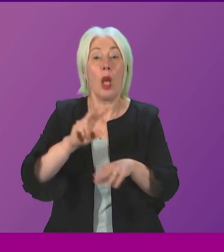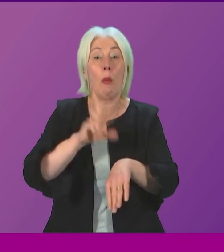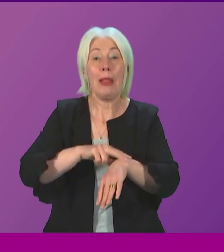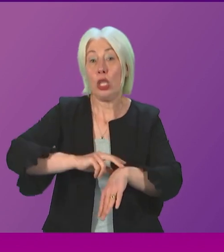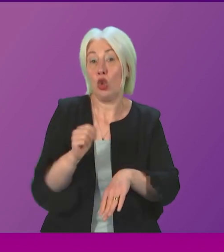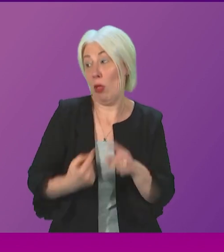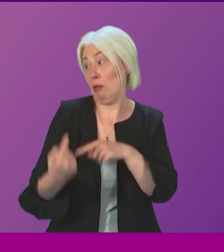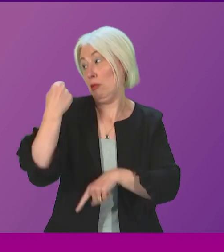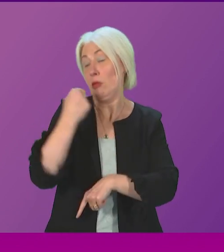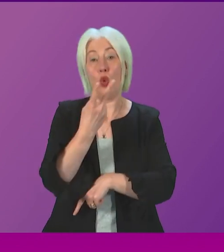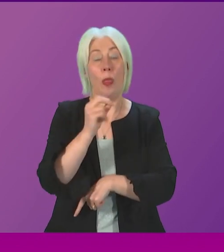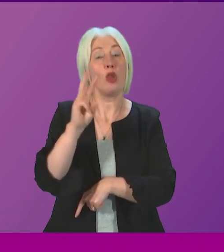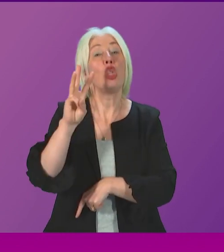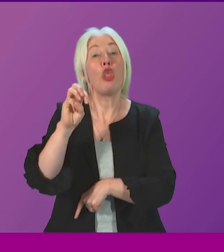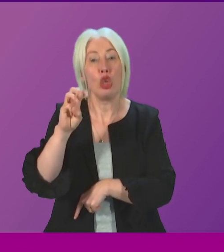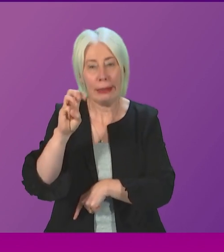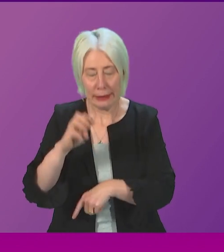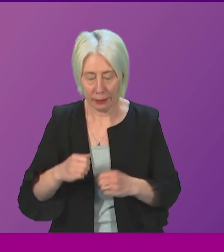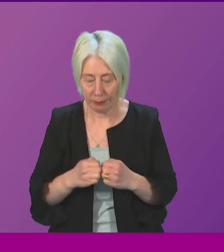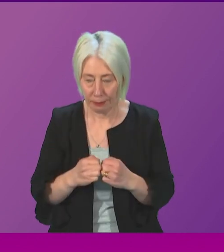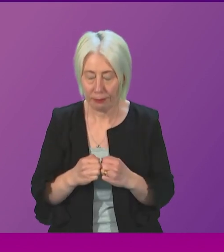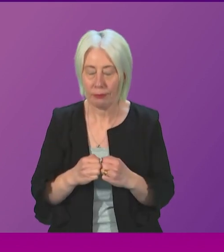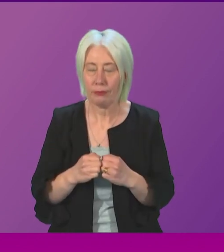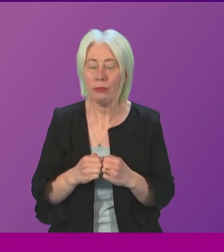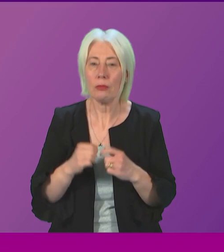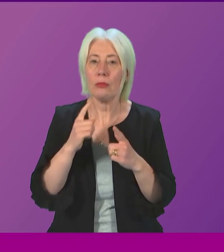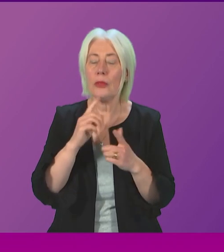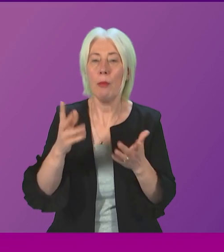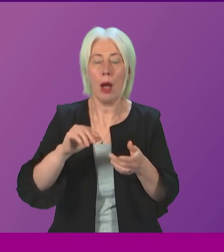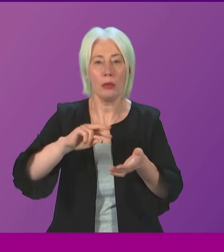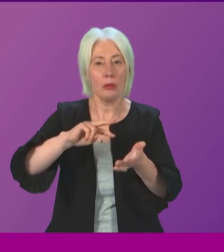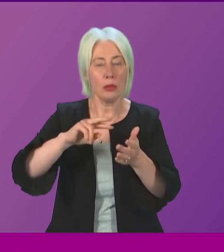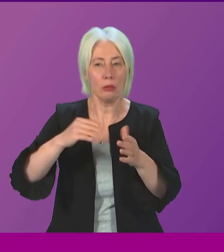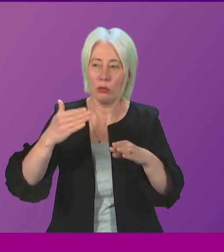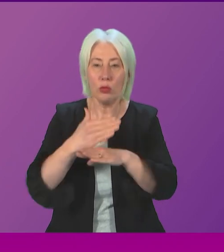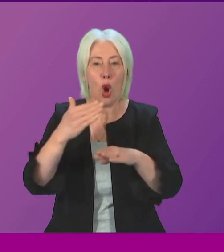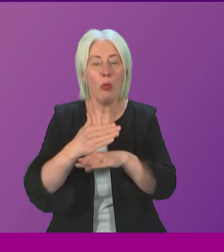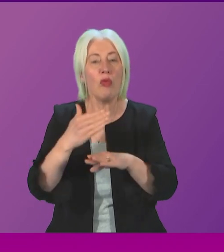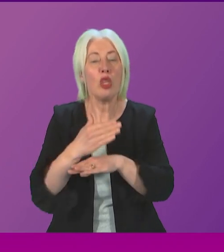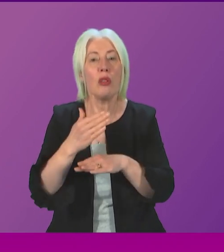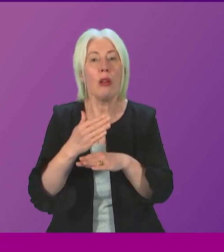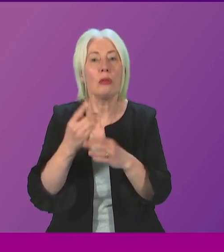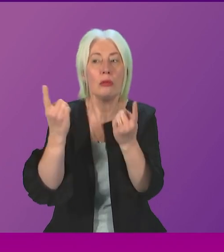in 2013. Of course, police officer numbers are operational matters for the chief constable, but the latest